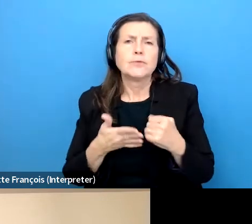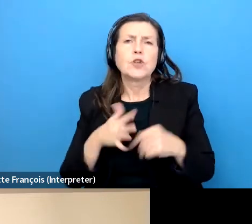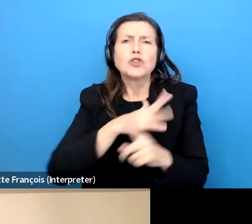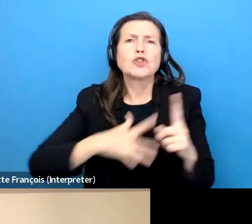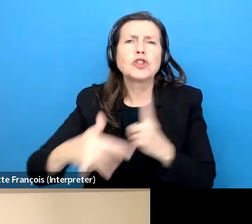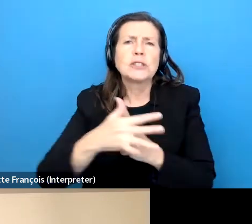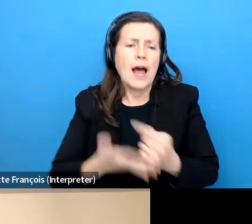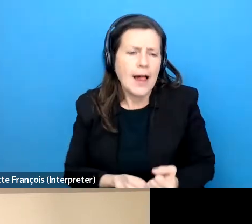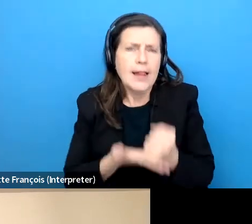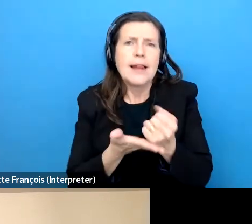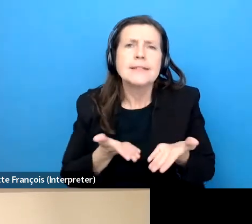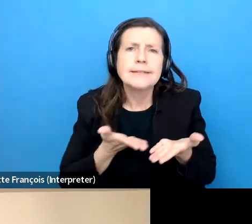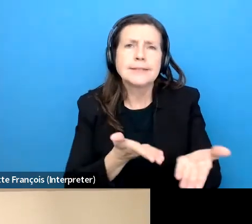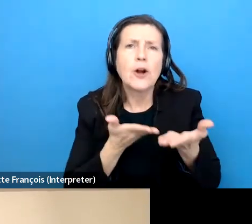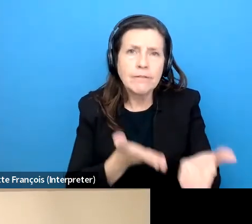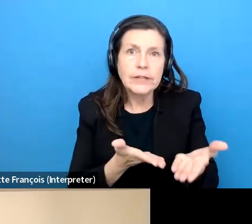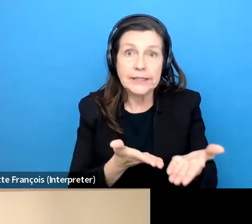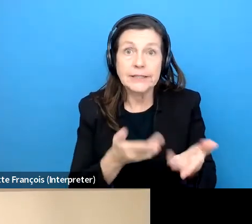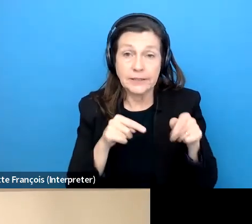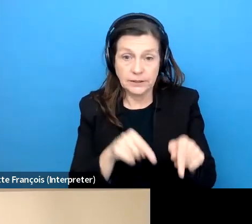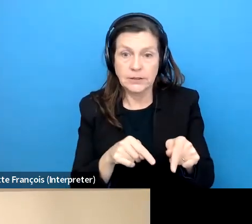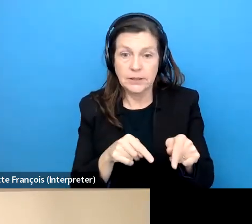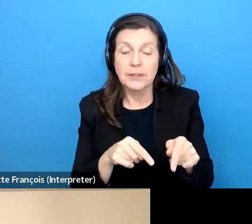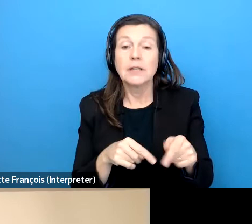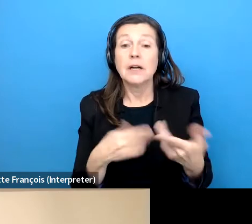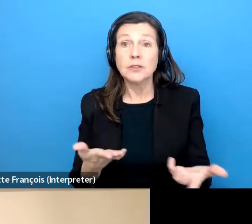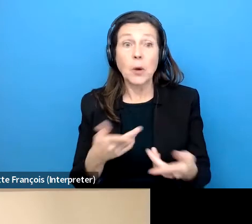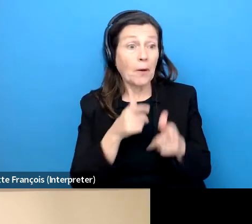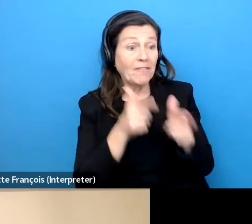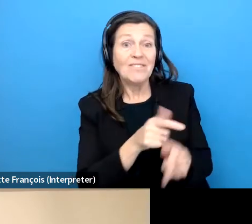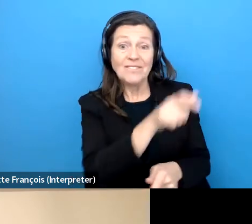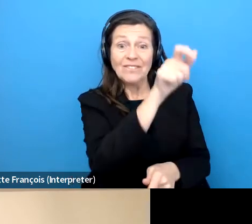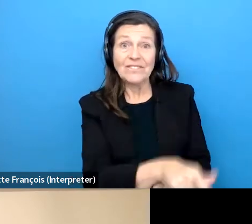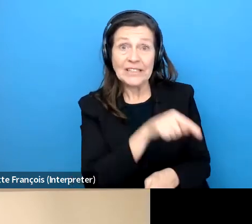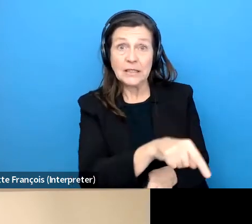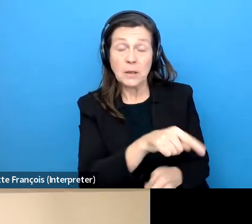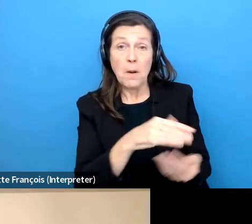to hide their operations and rendering victims increasingly invisible.